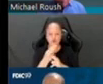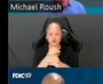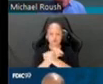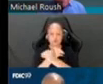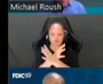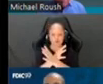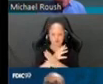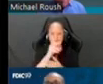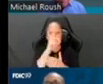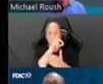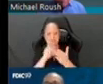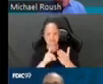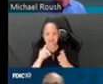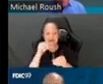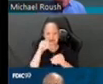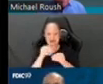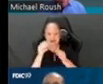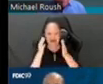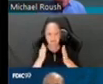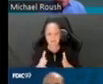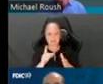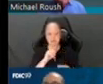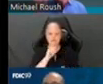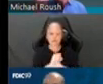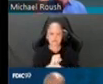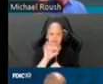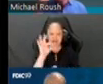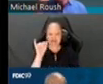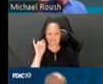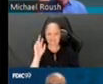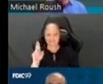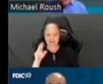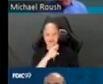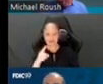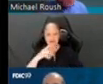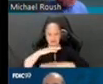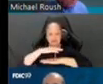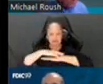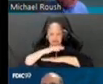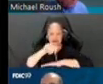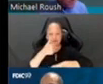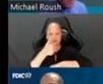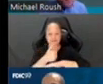to be an in person reality affair where there's tables set up that represent the different